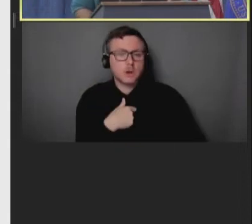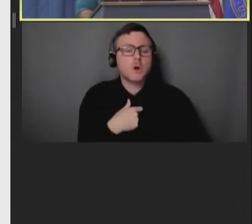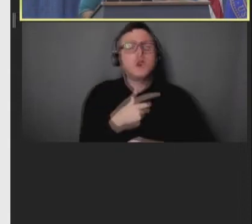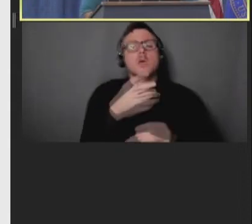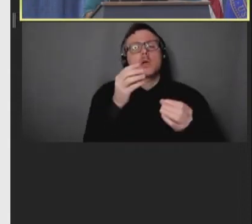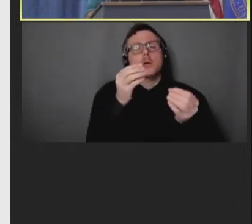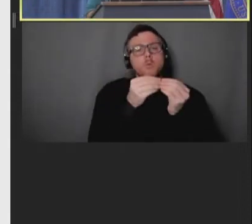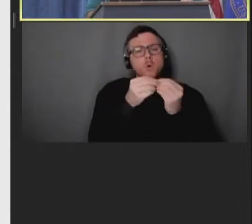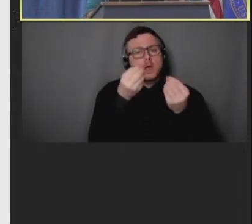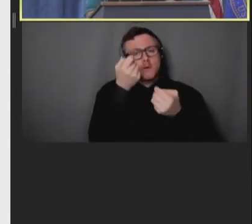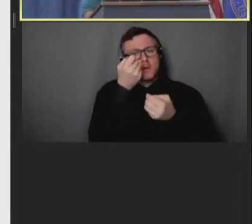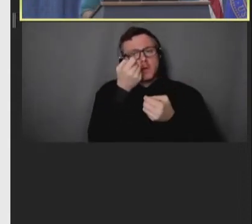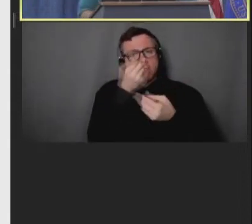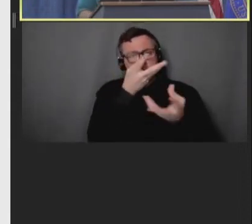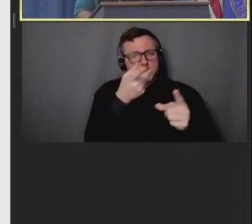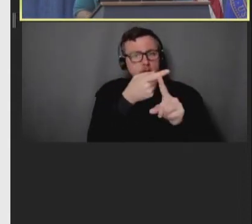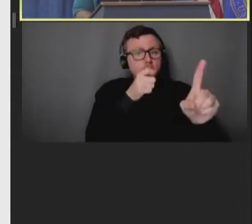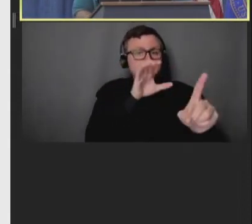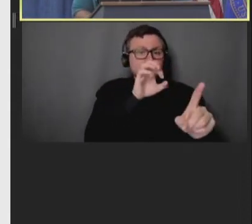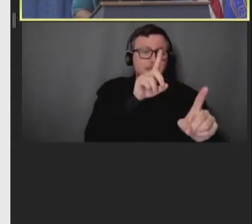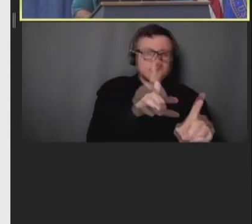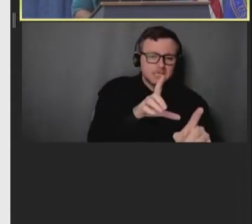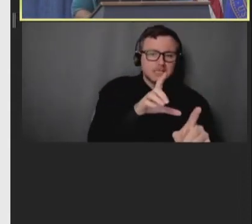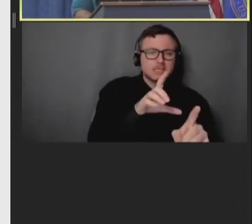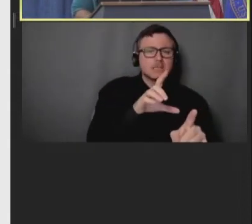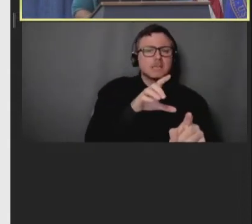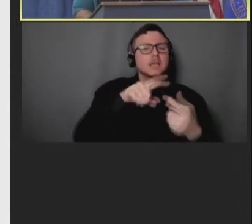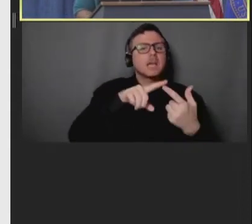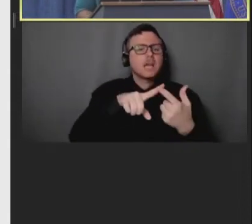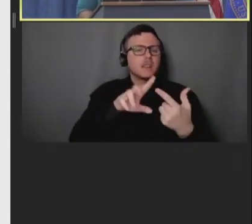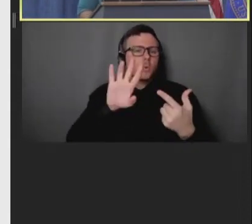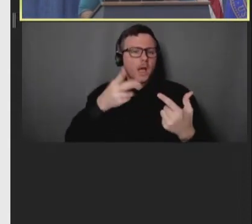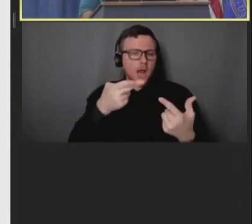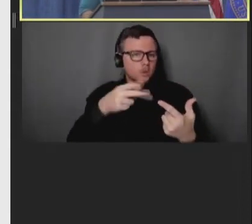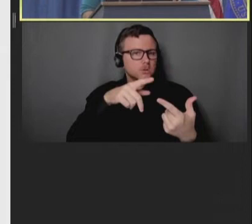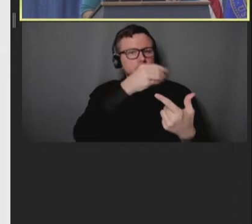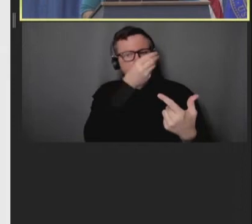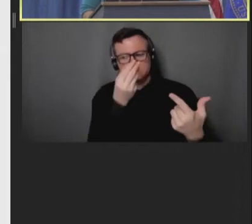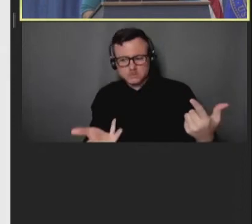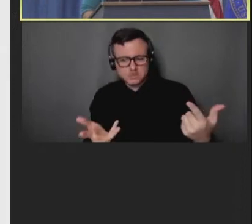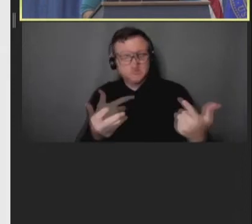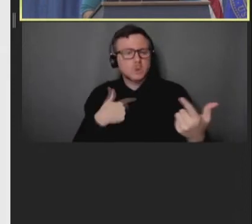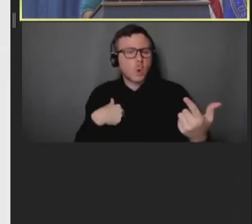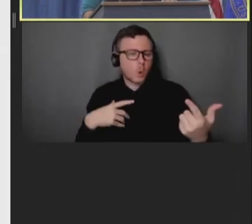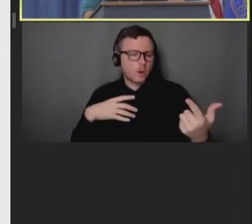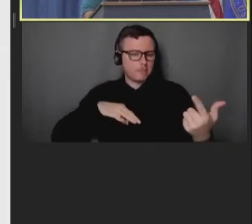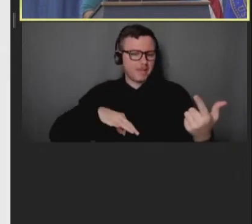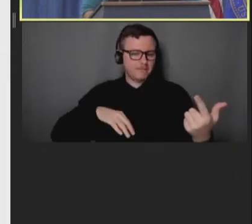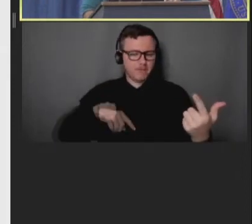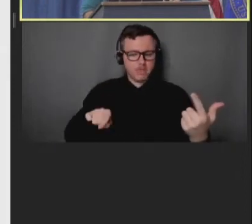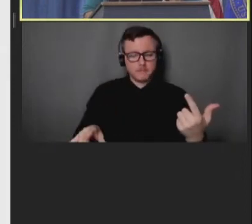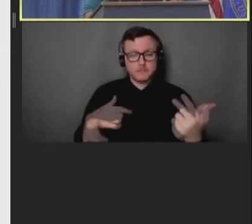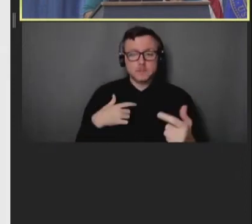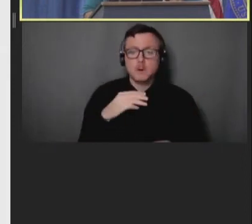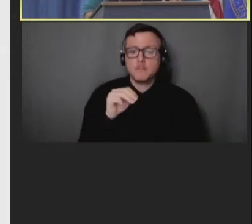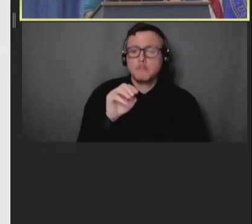for, you know, the benefit of them. We also saw places like Maryland partner with local